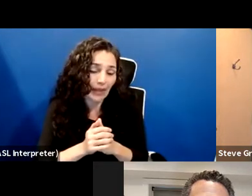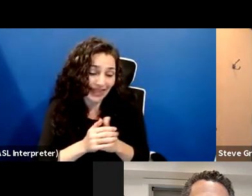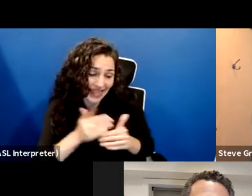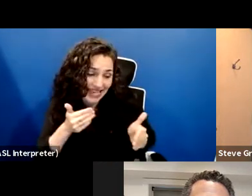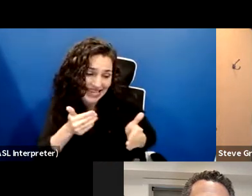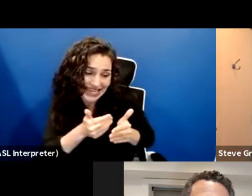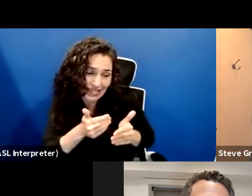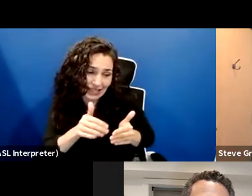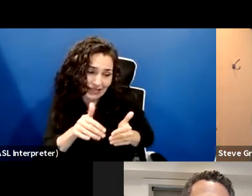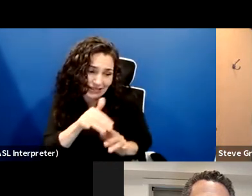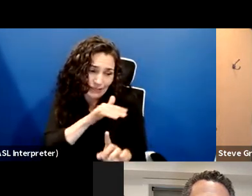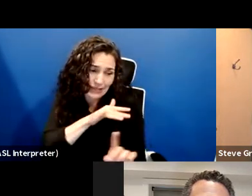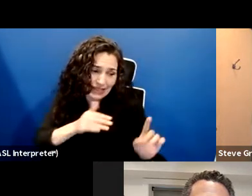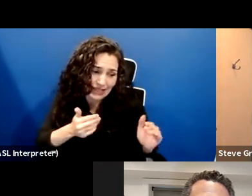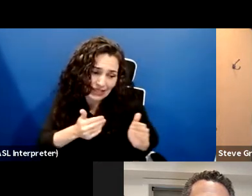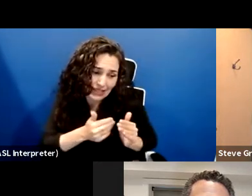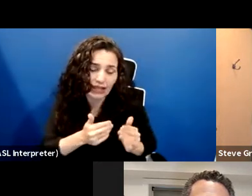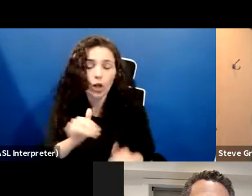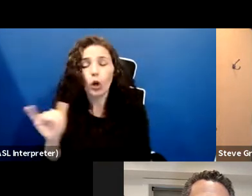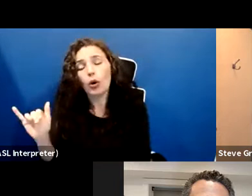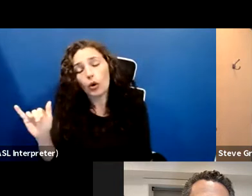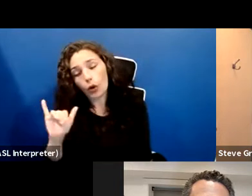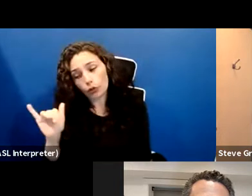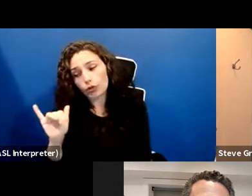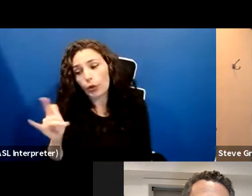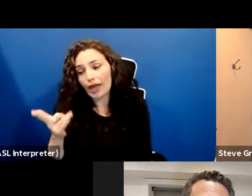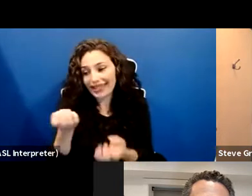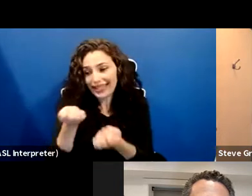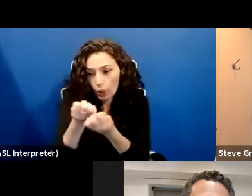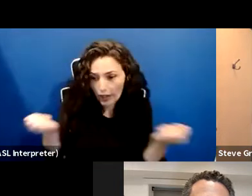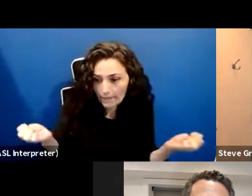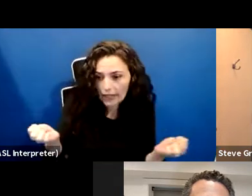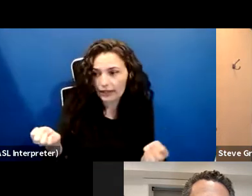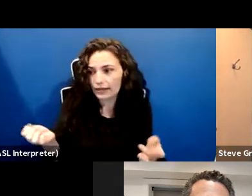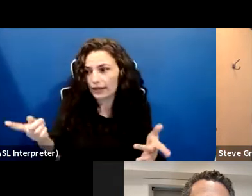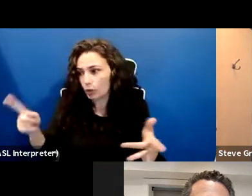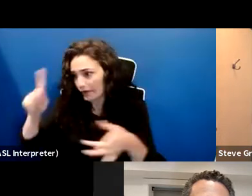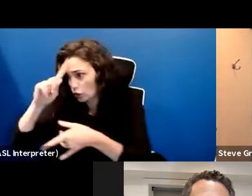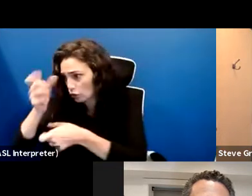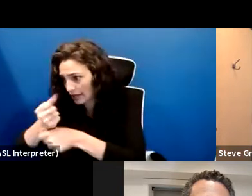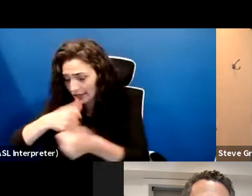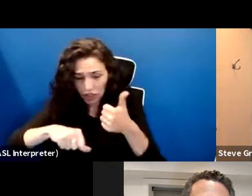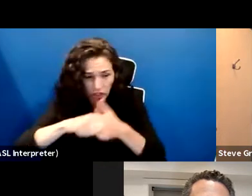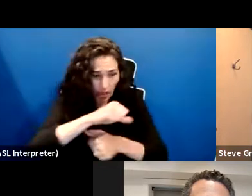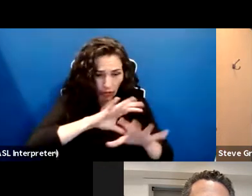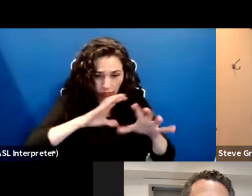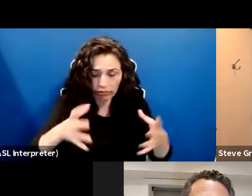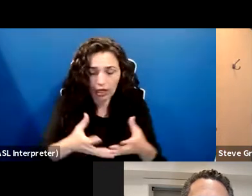with the equipment together with the trust, not all only of the doctors,